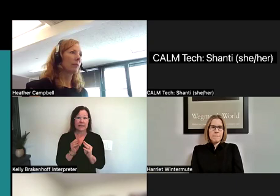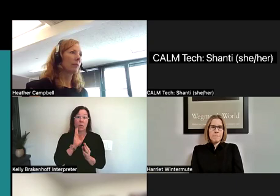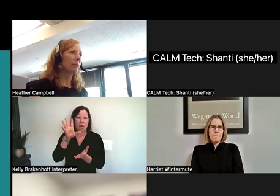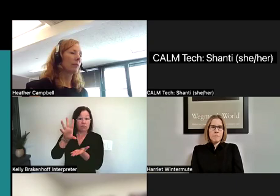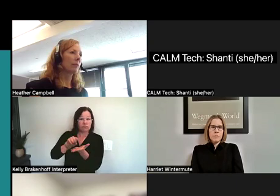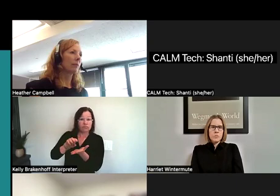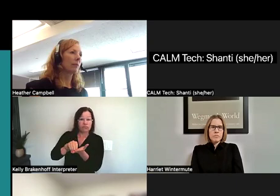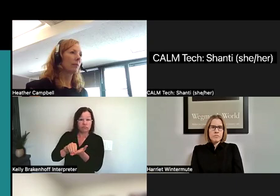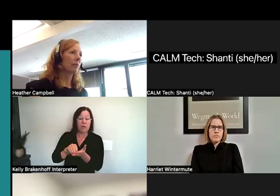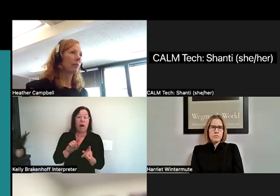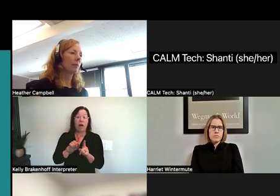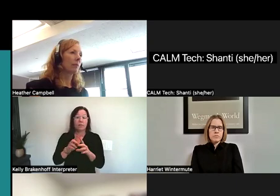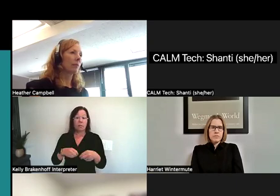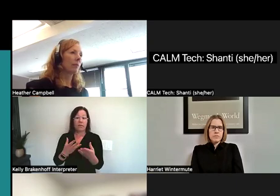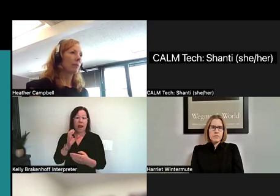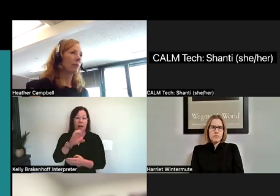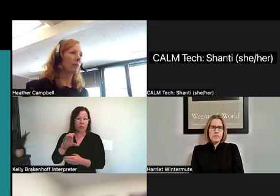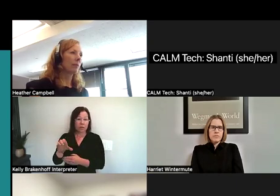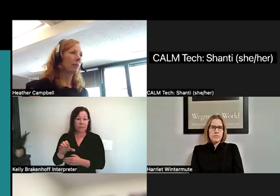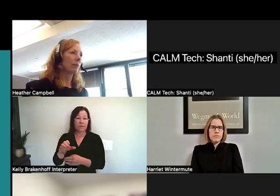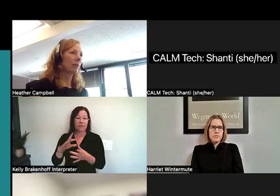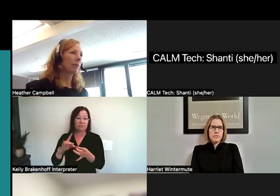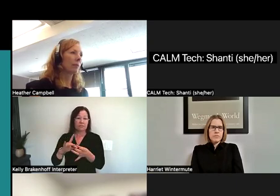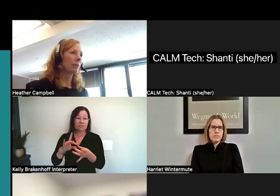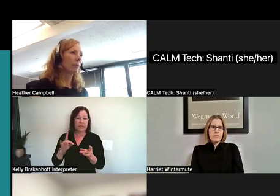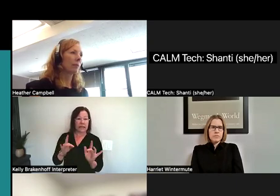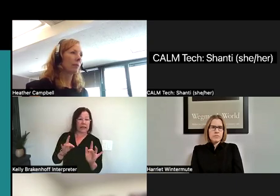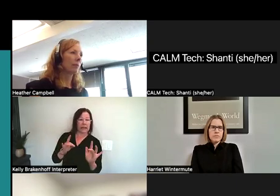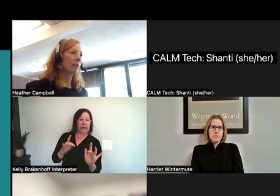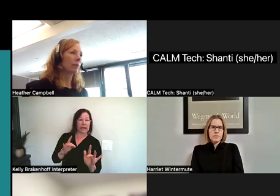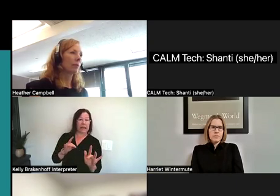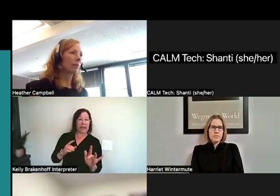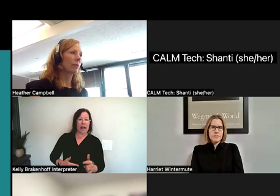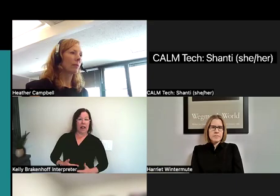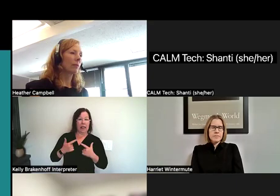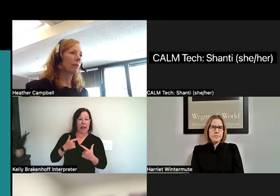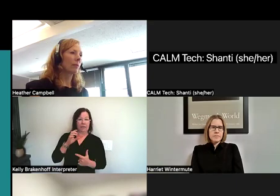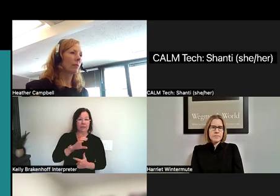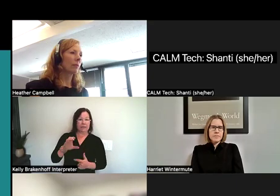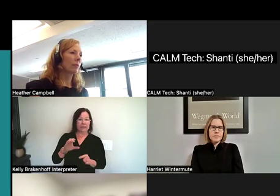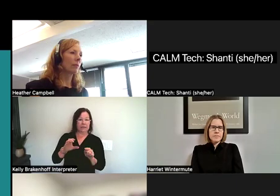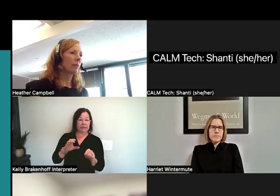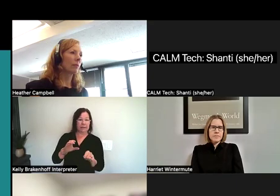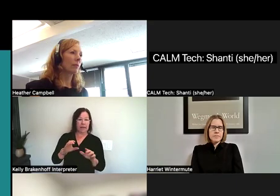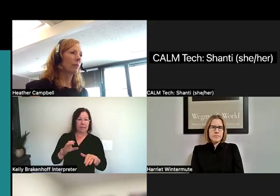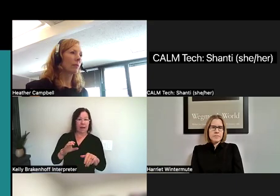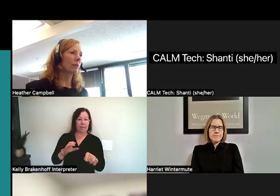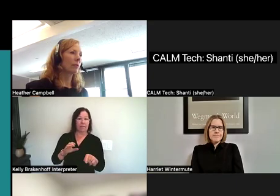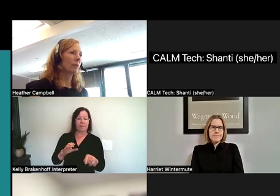Caption are available during this session by clicking on the live CC button. Thank